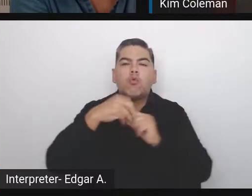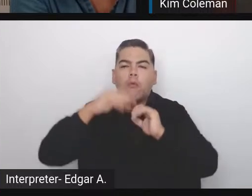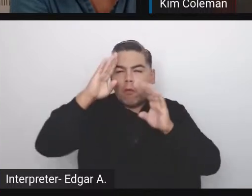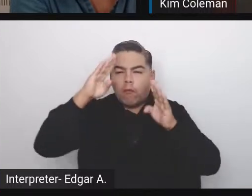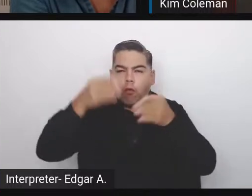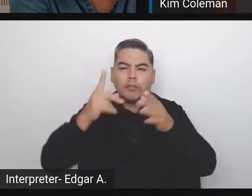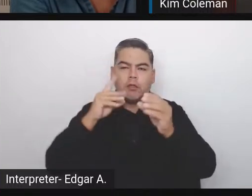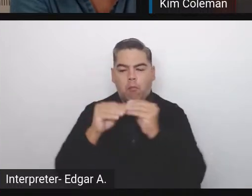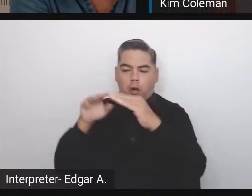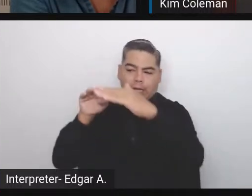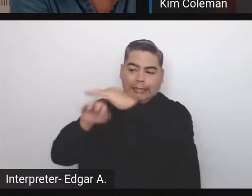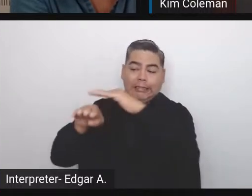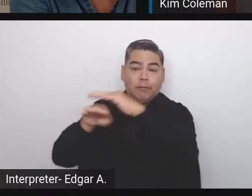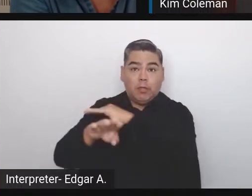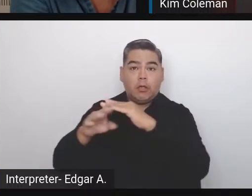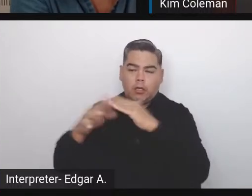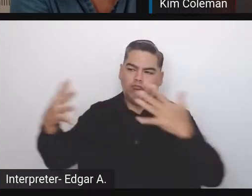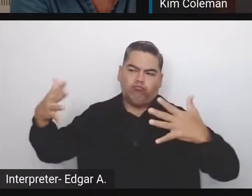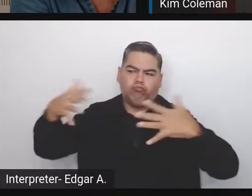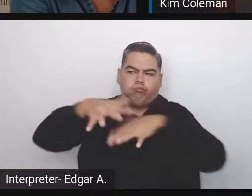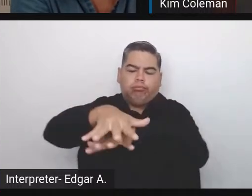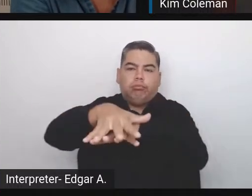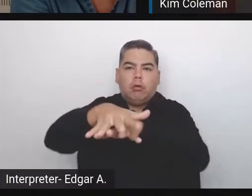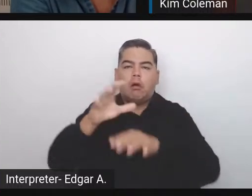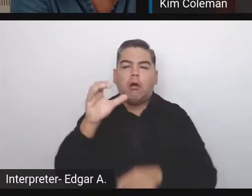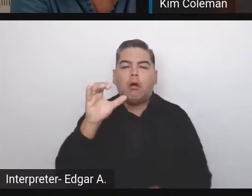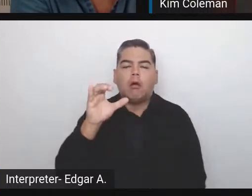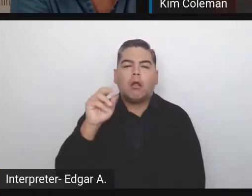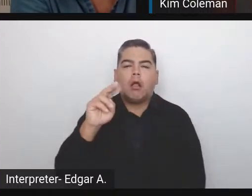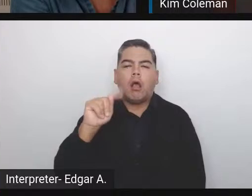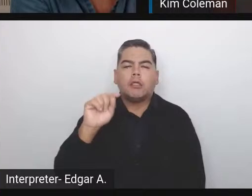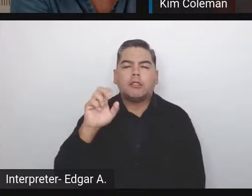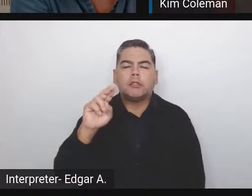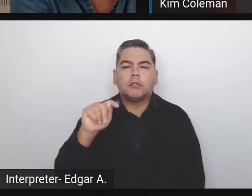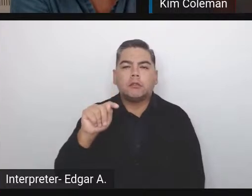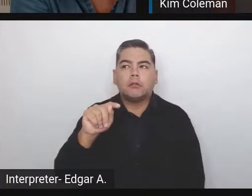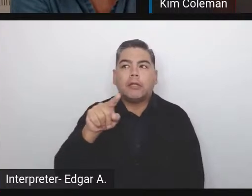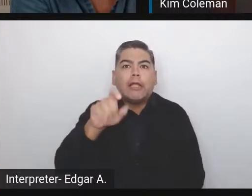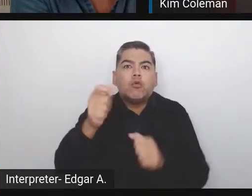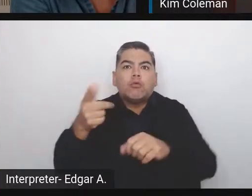≫: I agree completely. This is a question about the